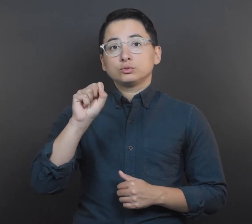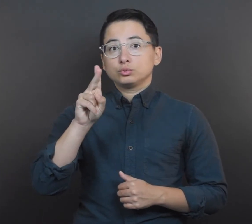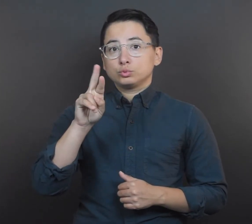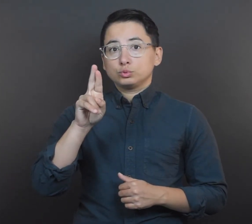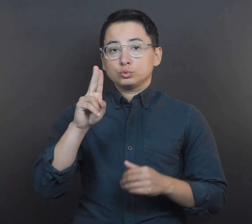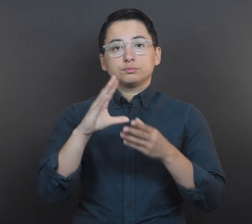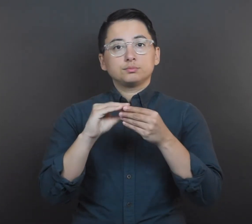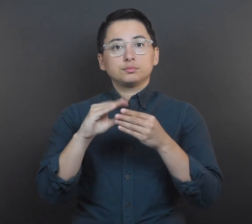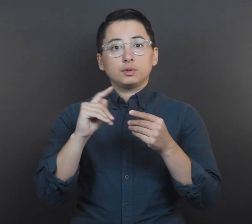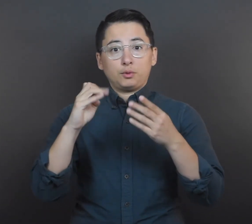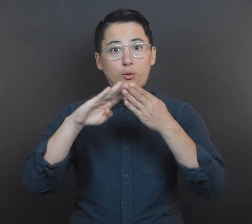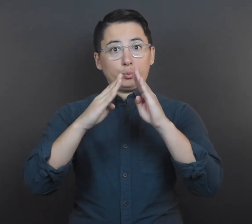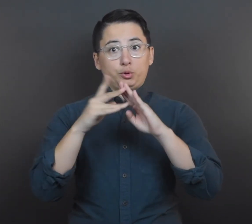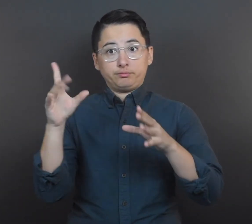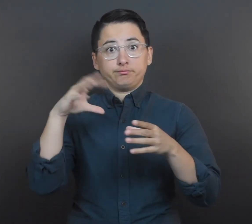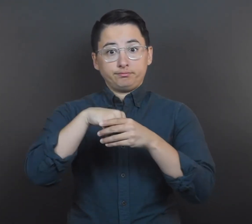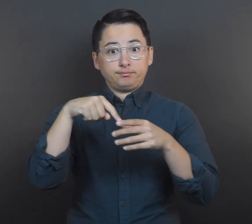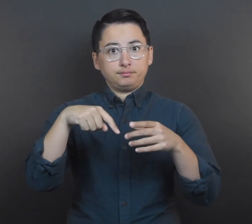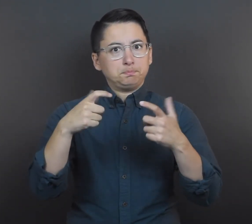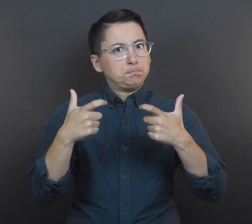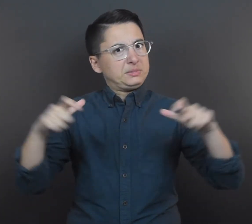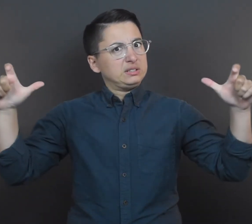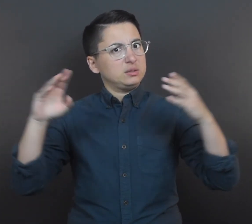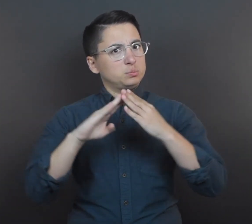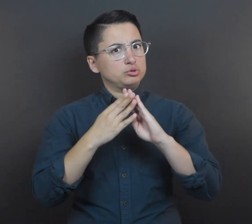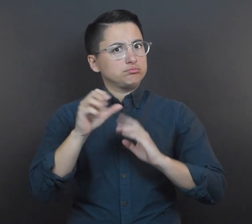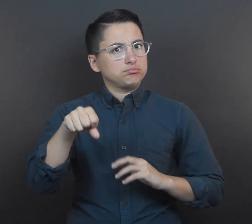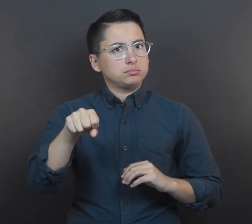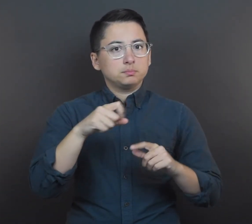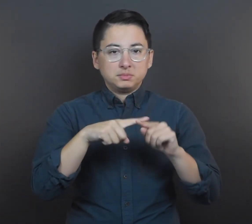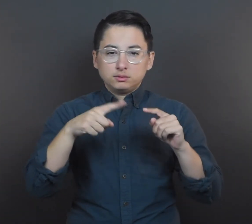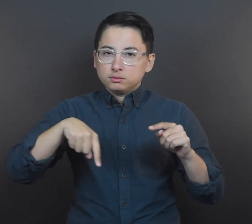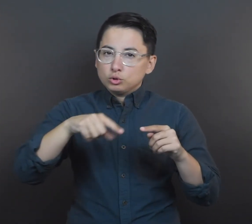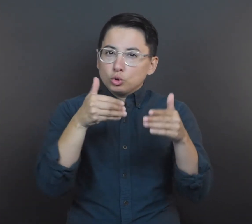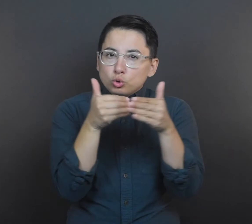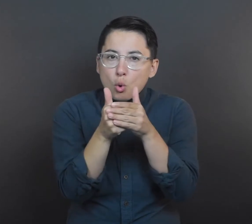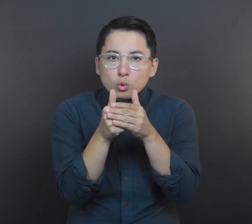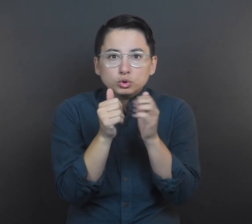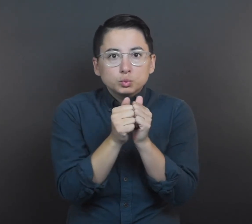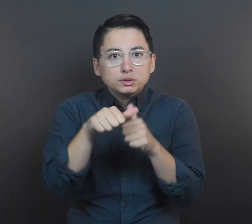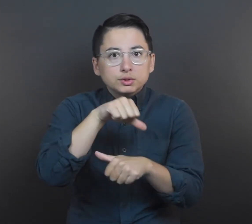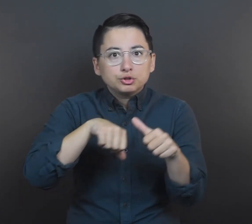“The expatriate community is big, but also close-knit,”